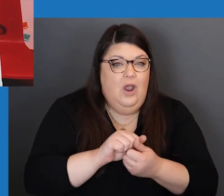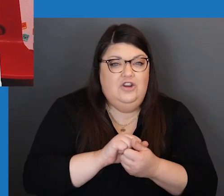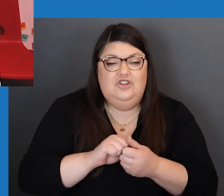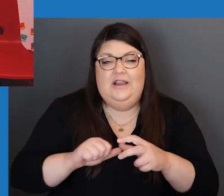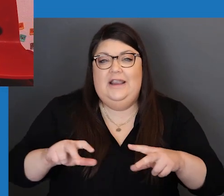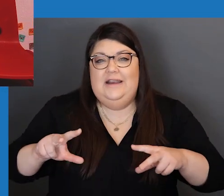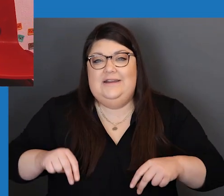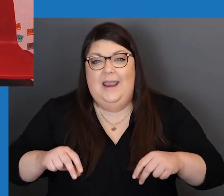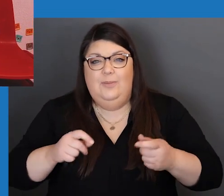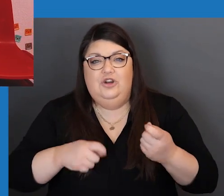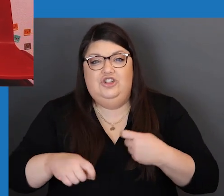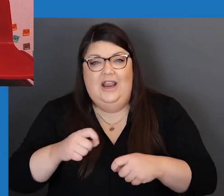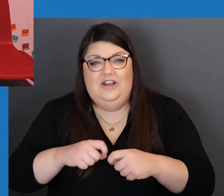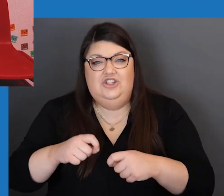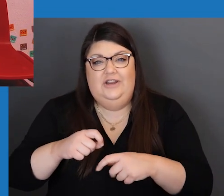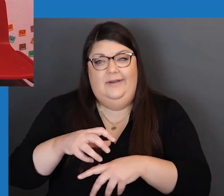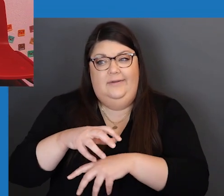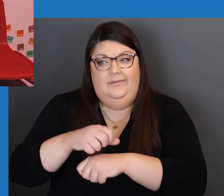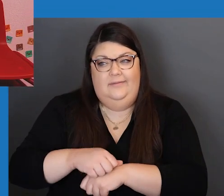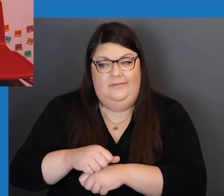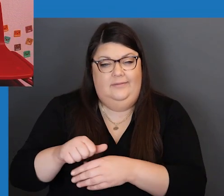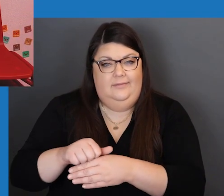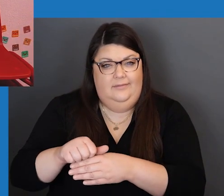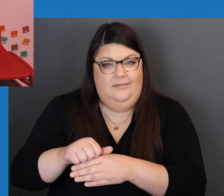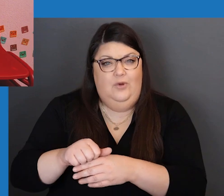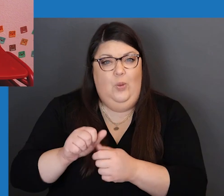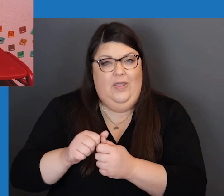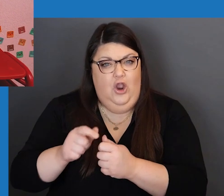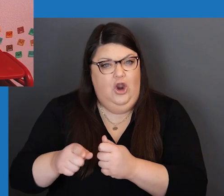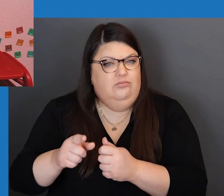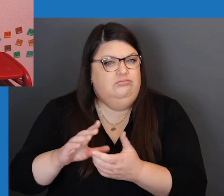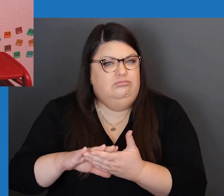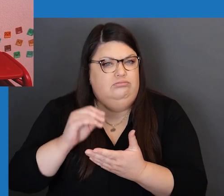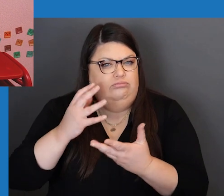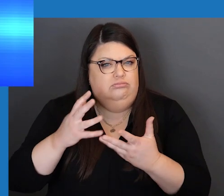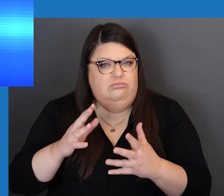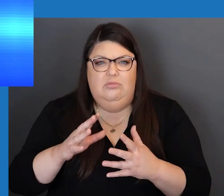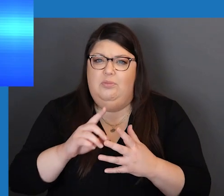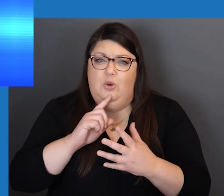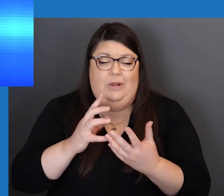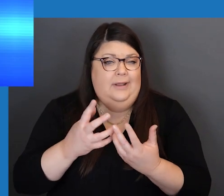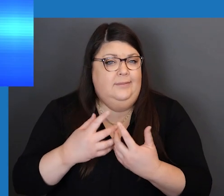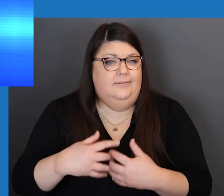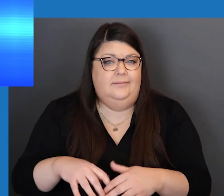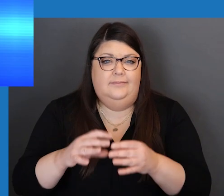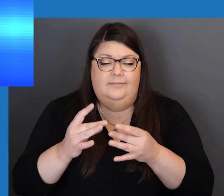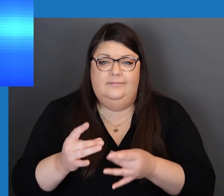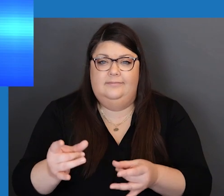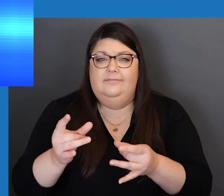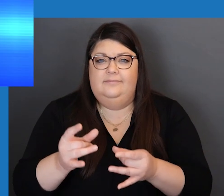She was pretty familiar with it anyways, but it really fit in pretty seamlessly. Okay, sure, the renovations,